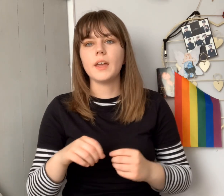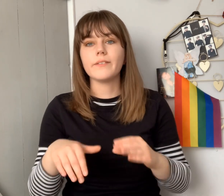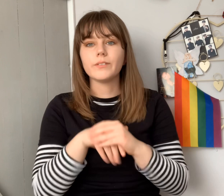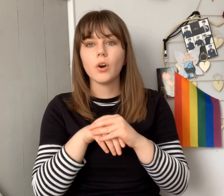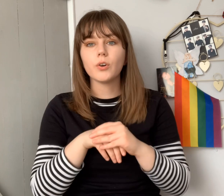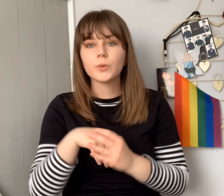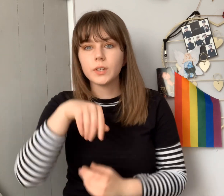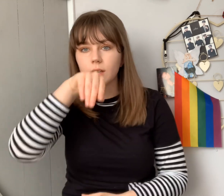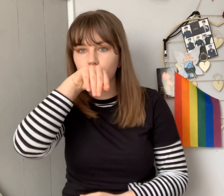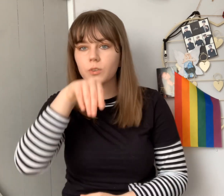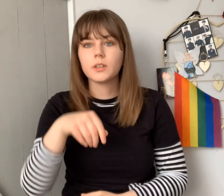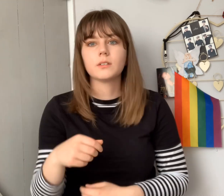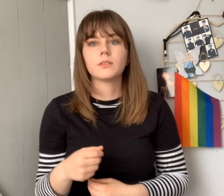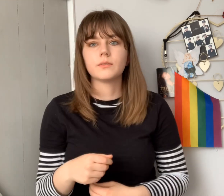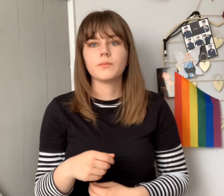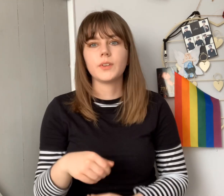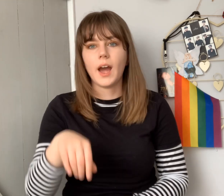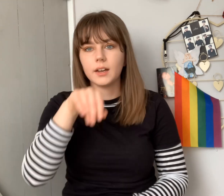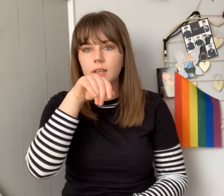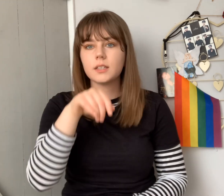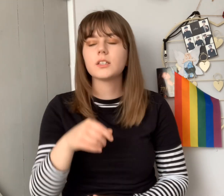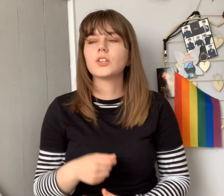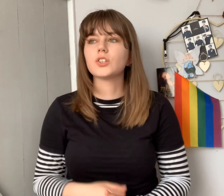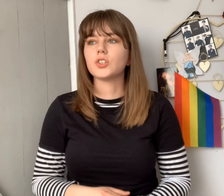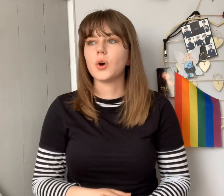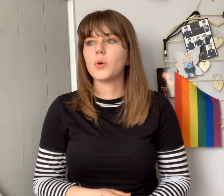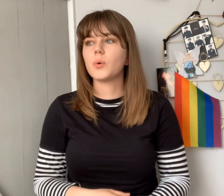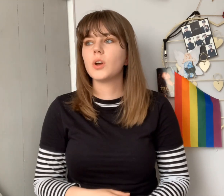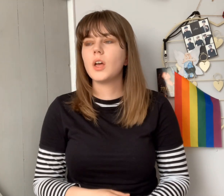They involve the hand kiss